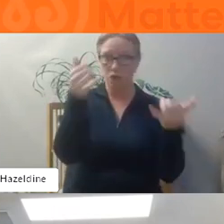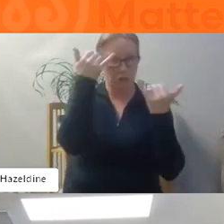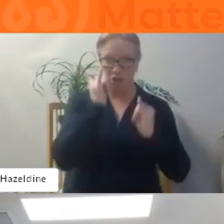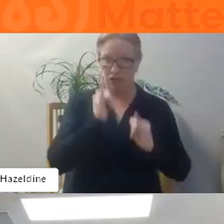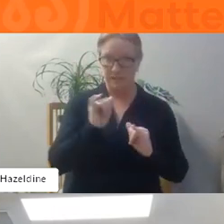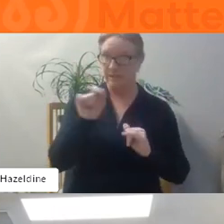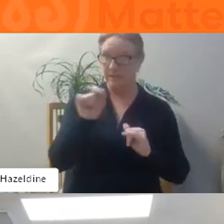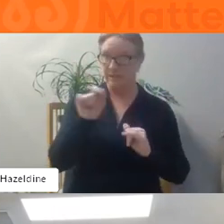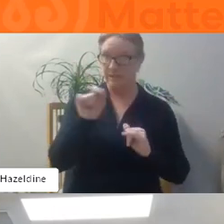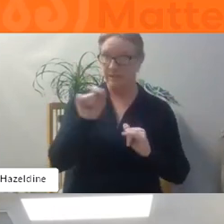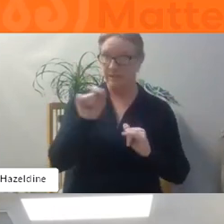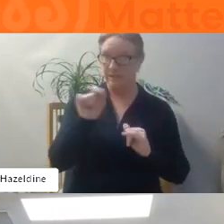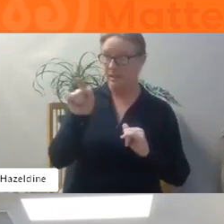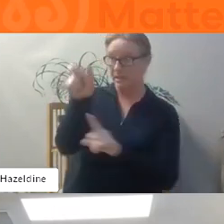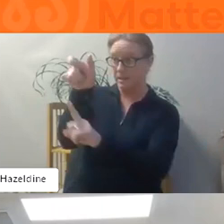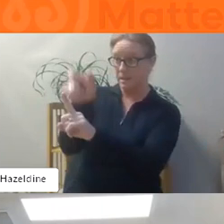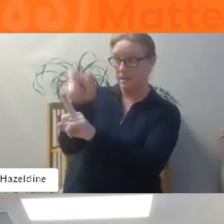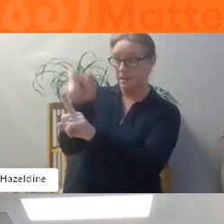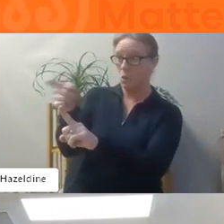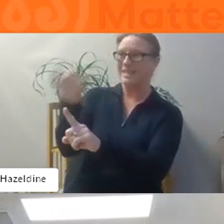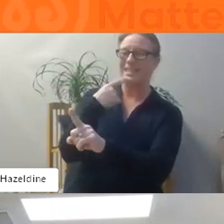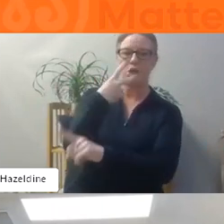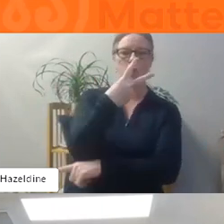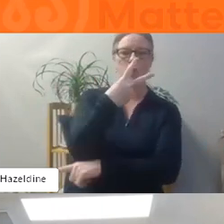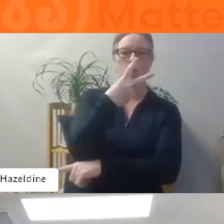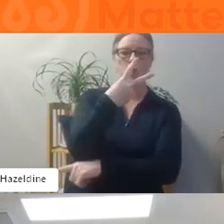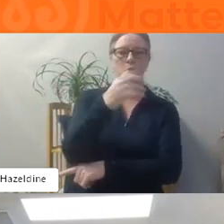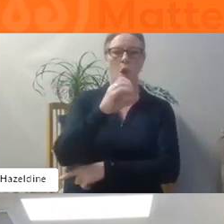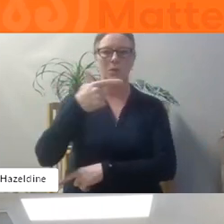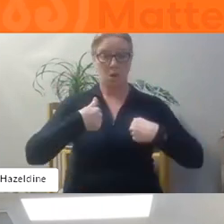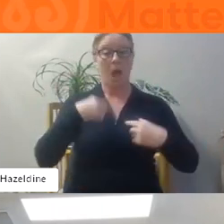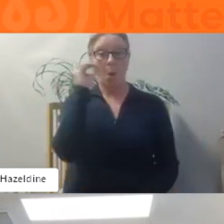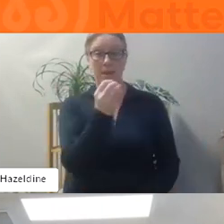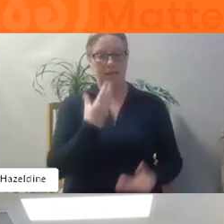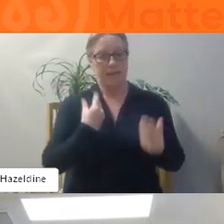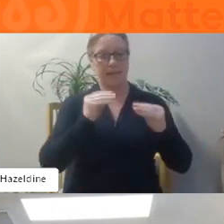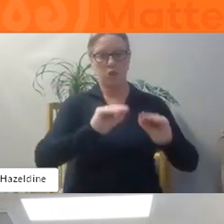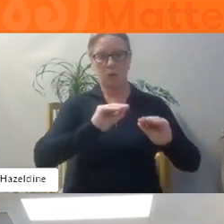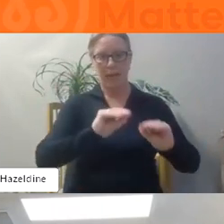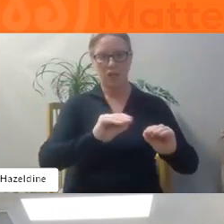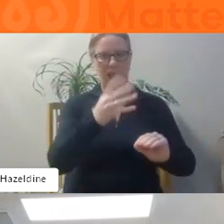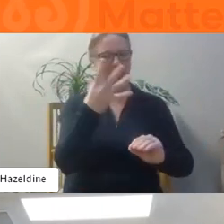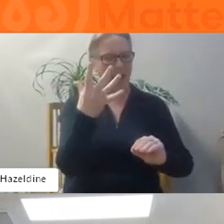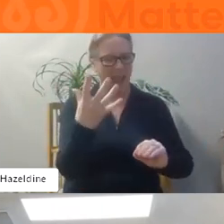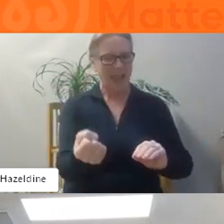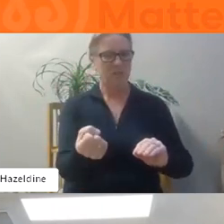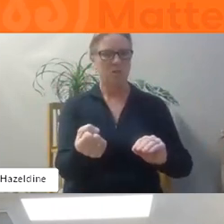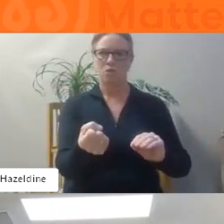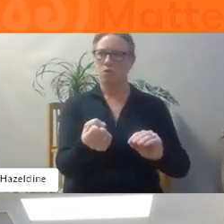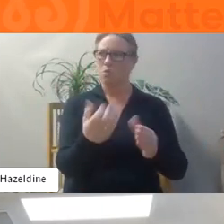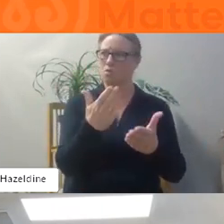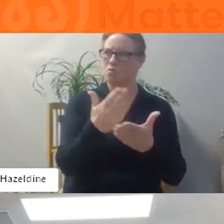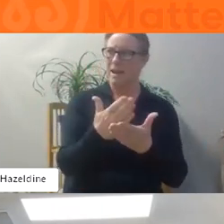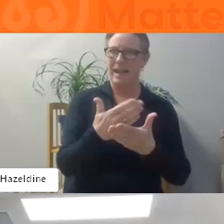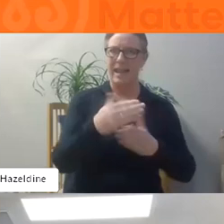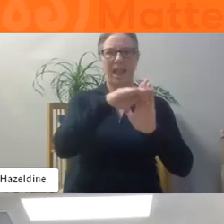who said it in 2007. So in my opinion, education has to ethically, morally